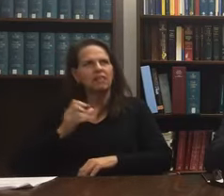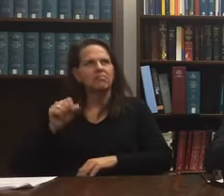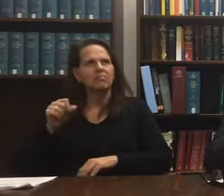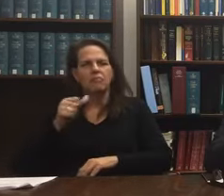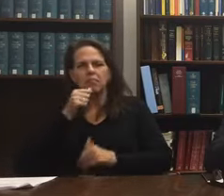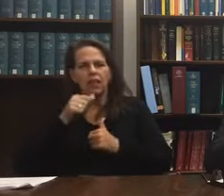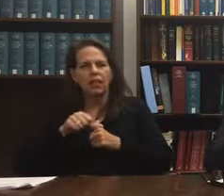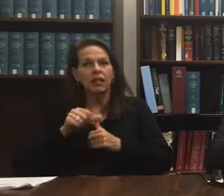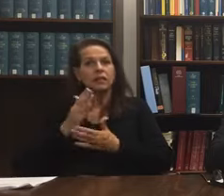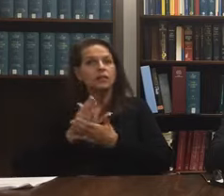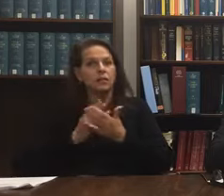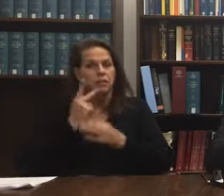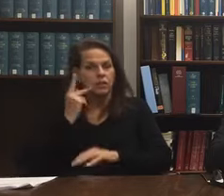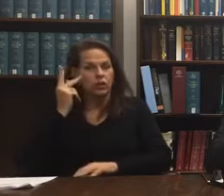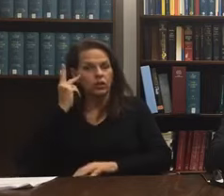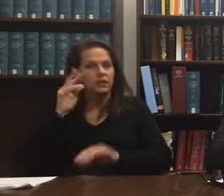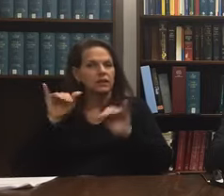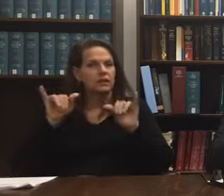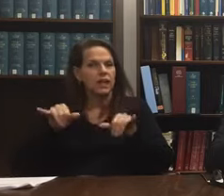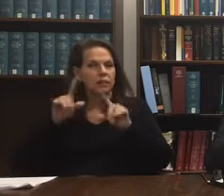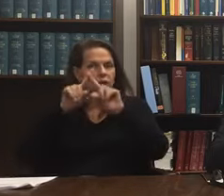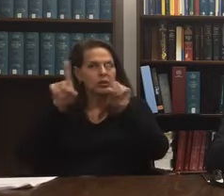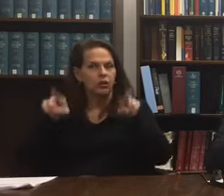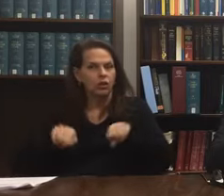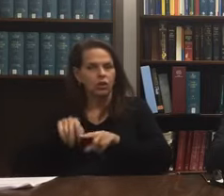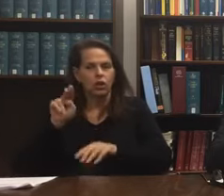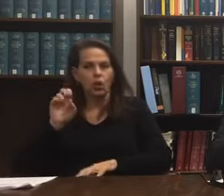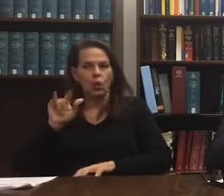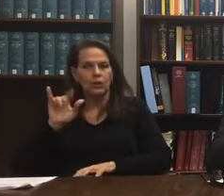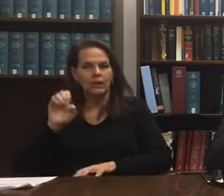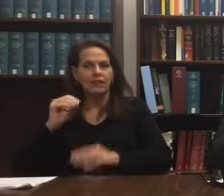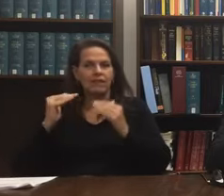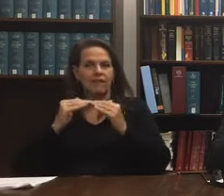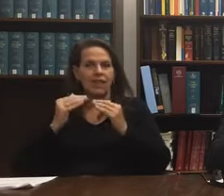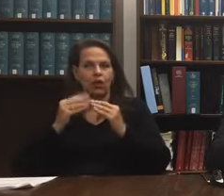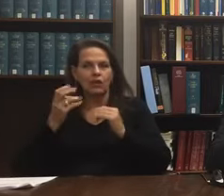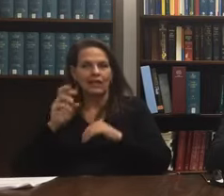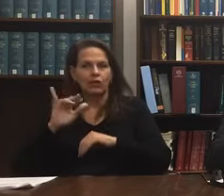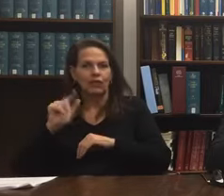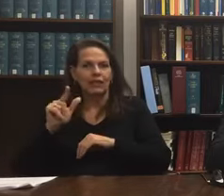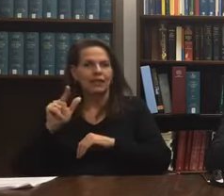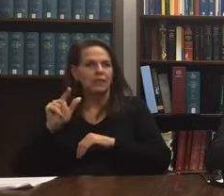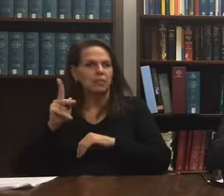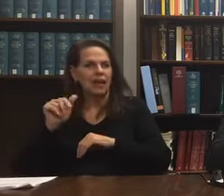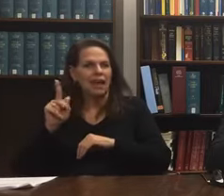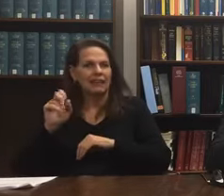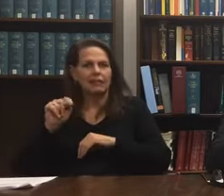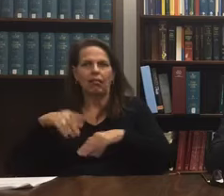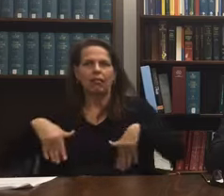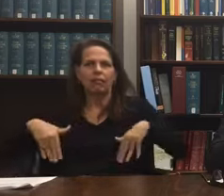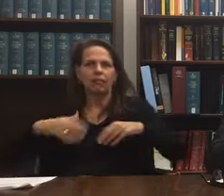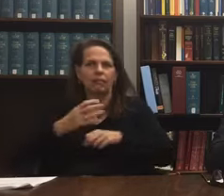some parents the same with notices the same with fair hearing packets where they don't get it you know if you've gone a couple months